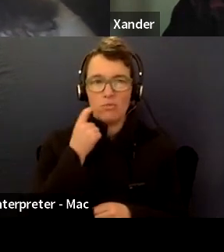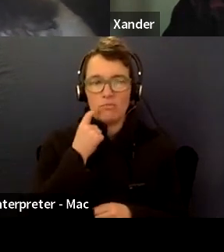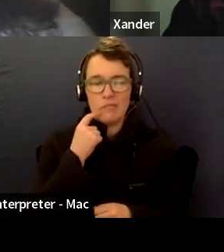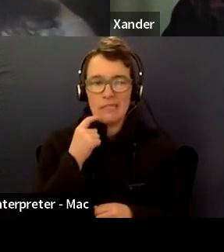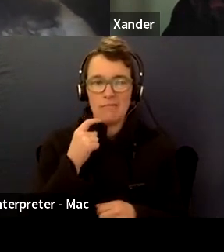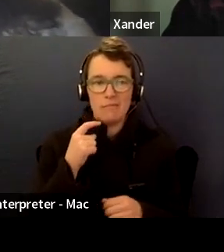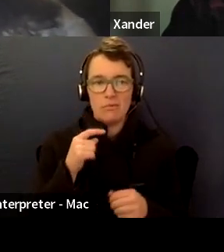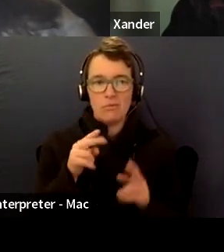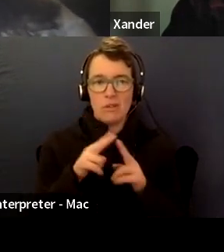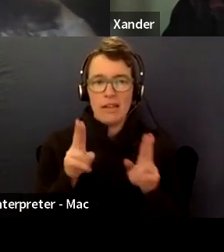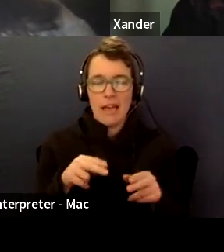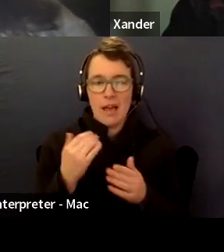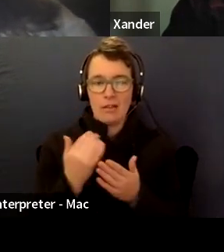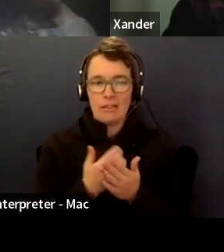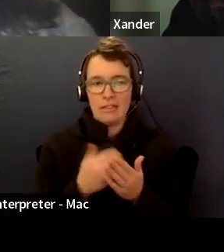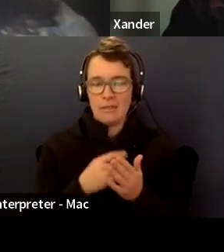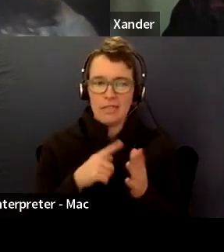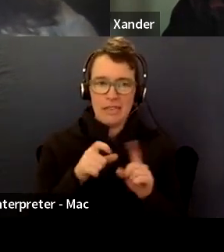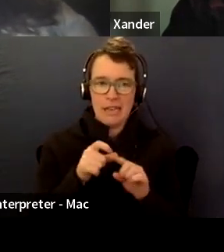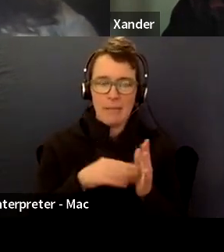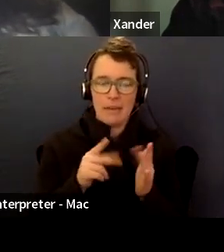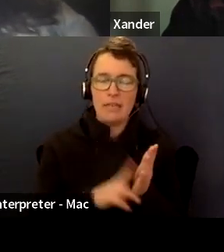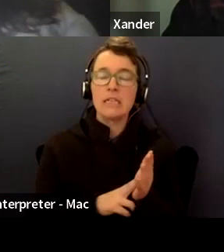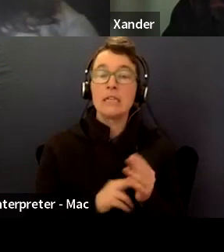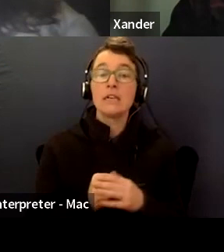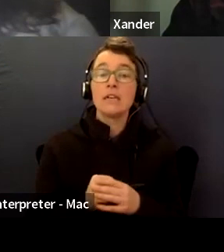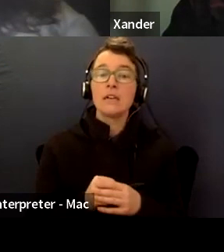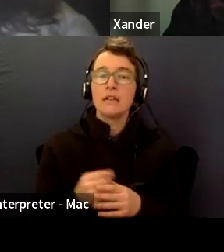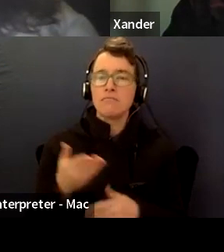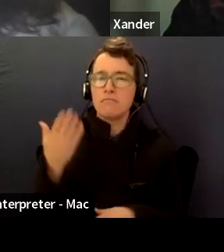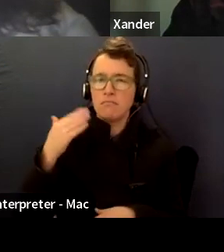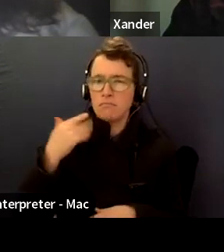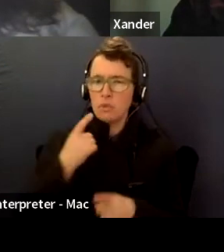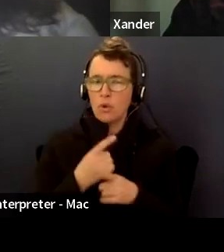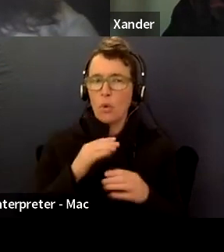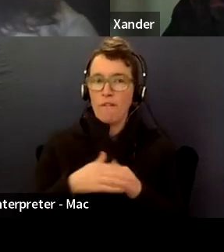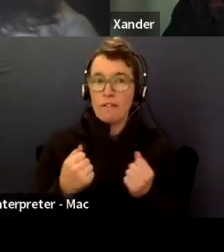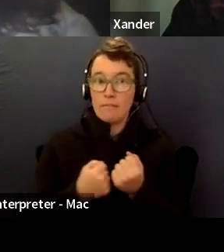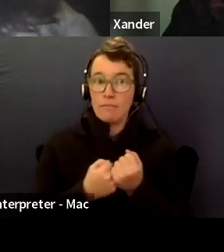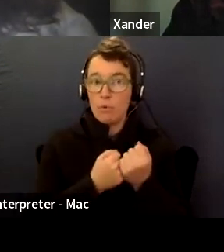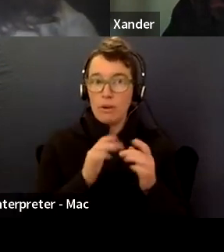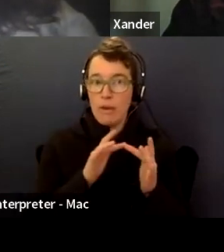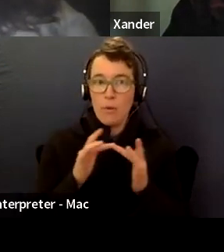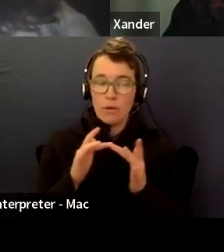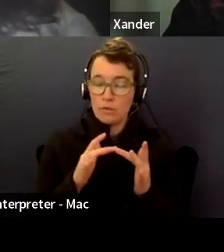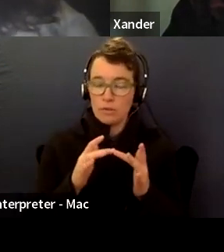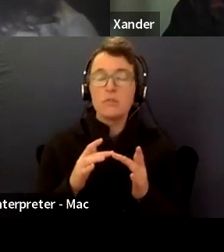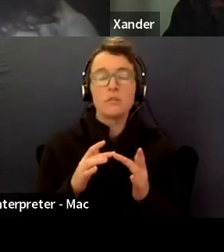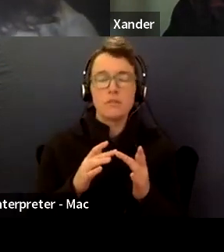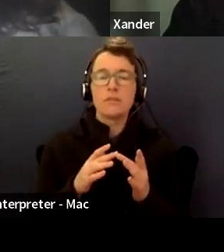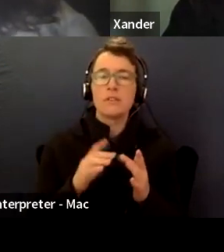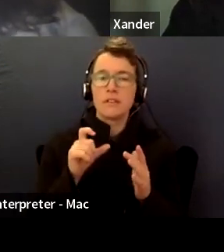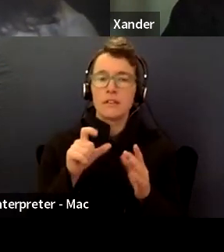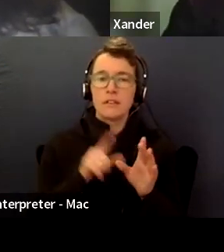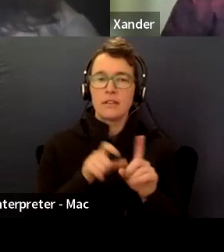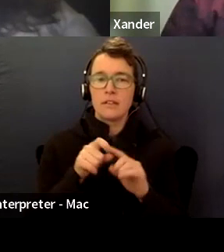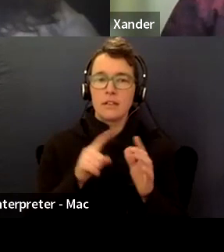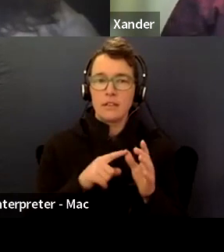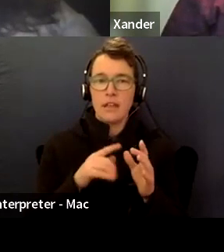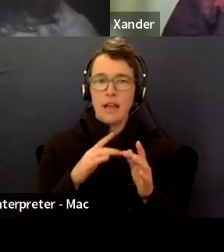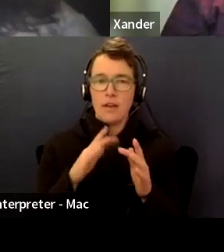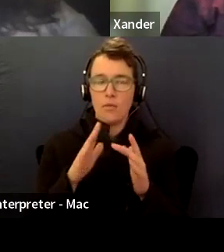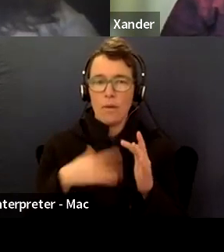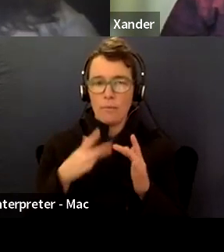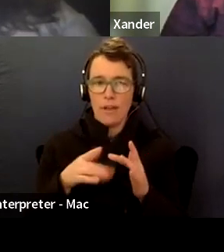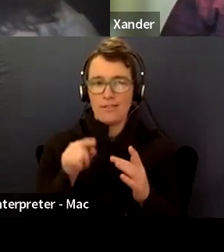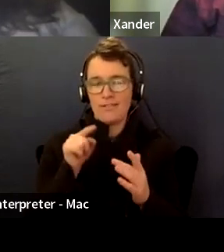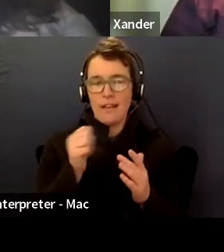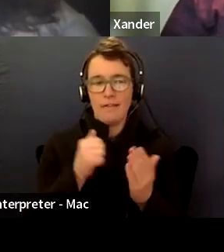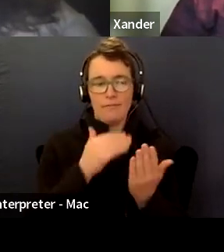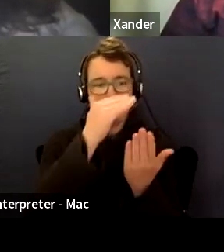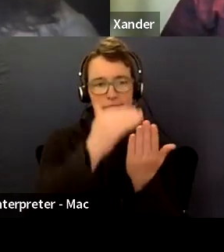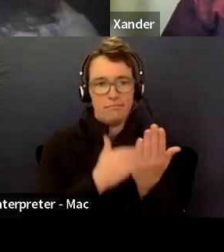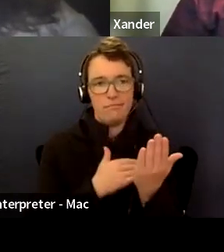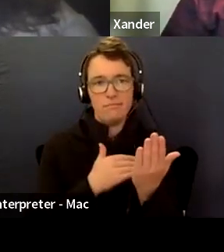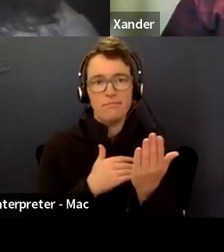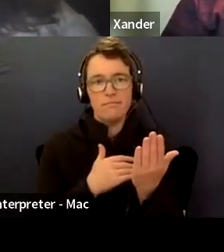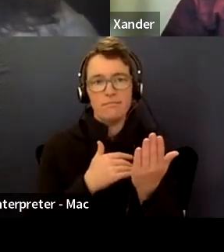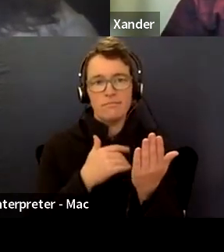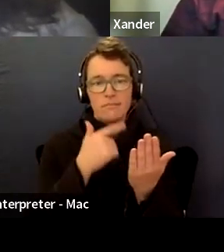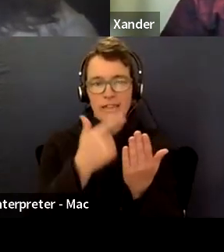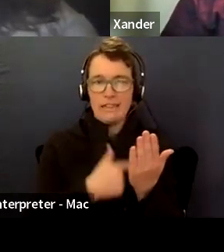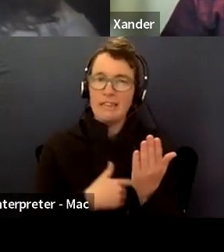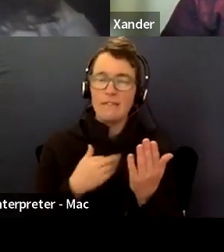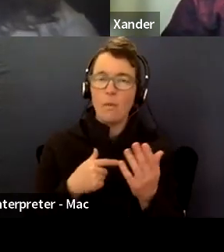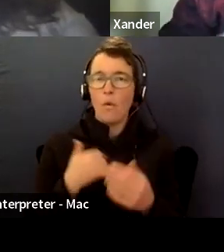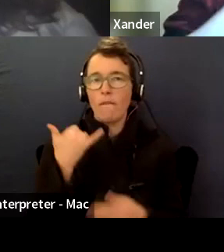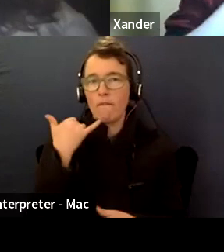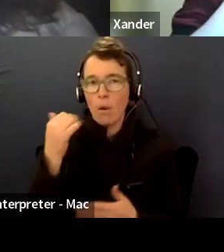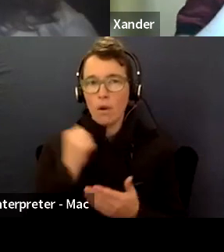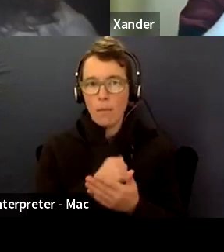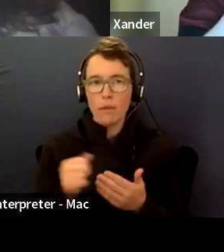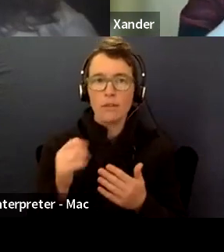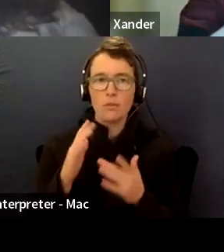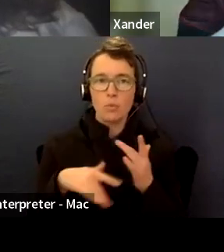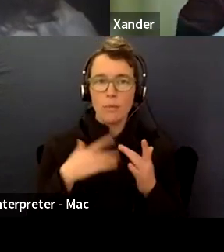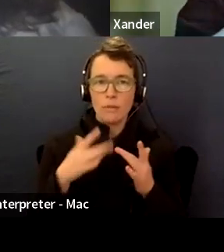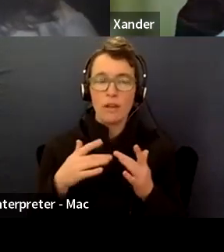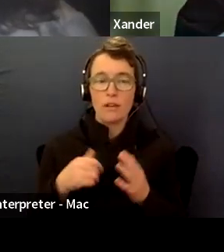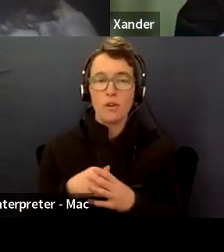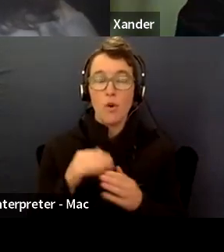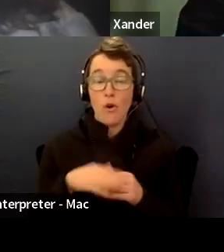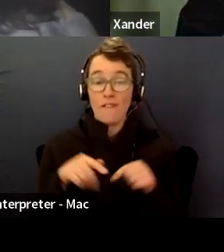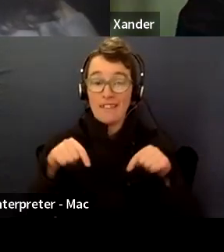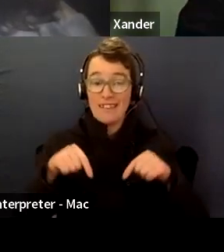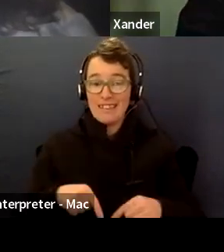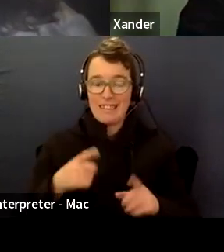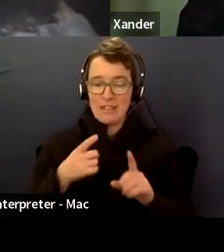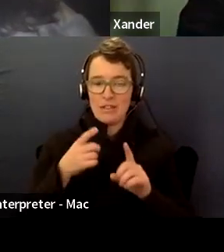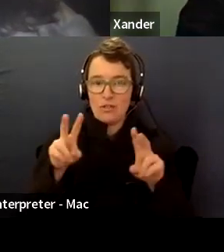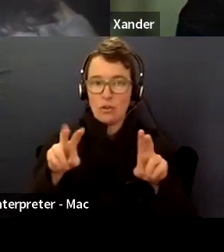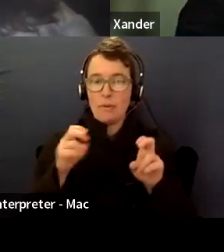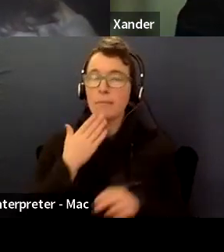We spoke earlier in the session about the support networks so please jump on to the side of website as your first port of call for access to numbers on the particular topic please access the worksheet.